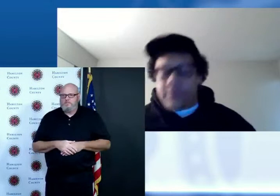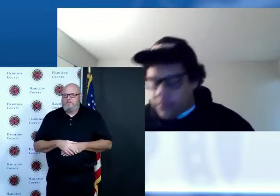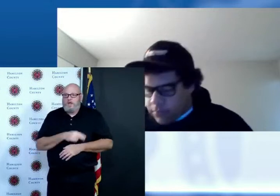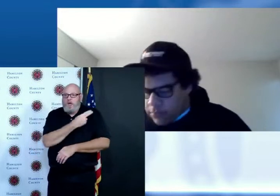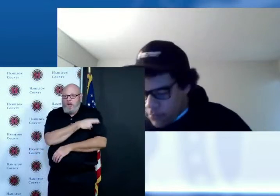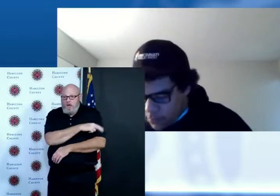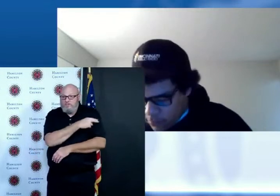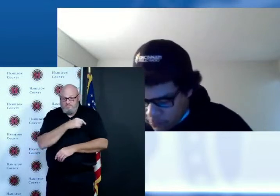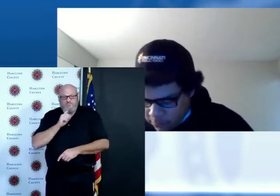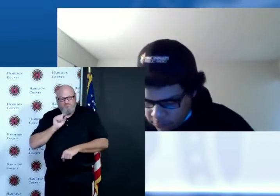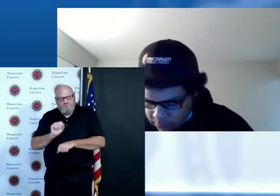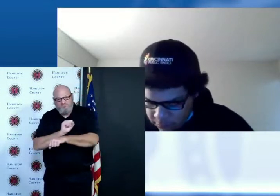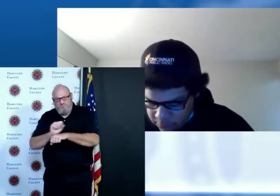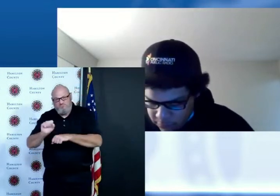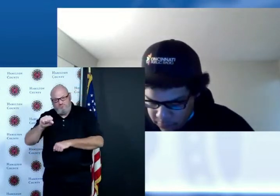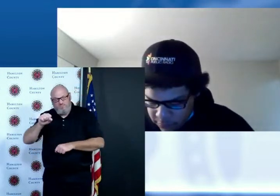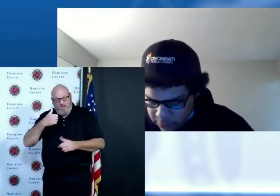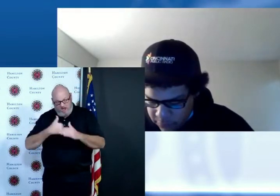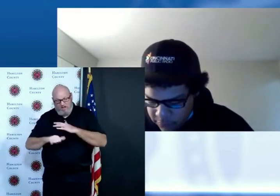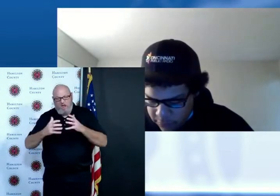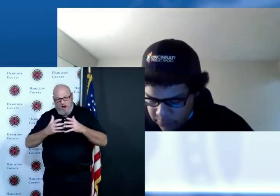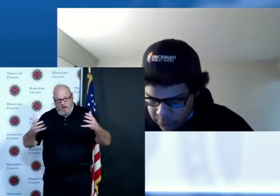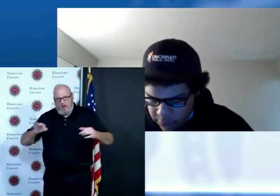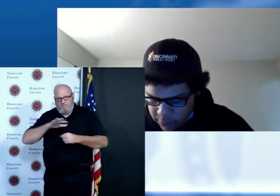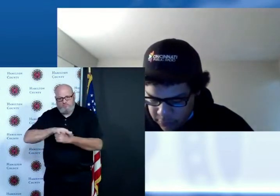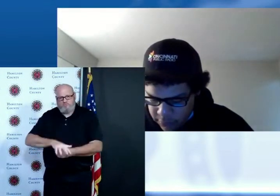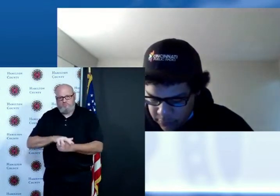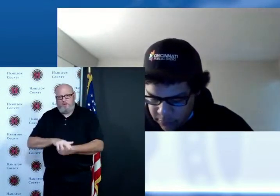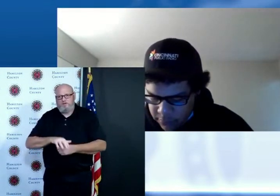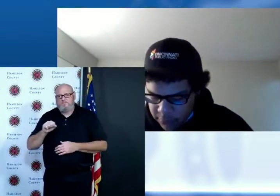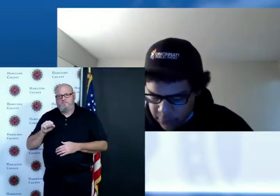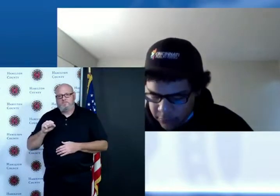feeling much better than they did about a month ago you can notice from the numbers